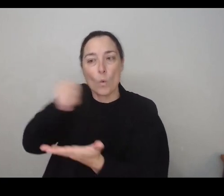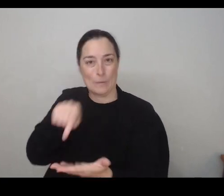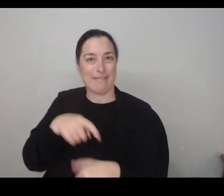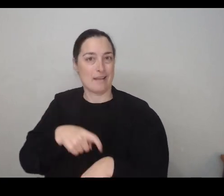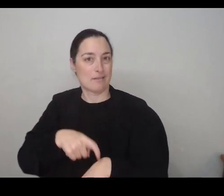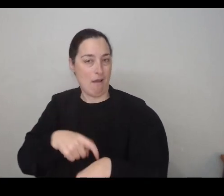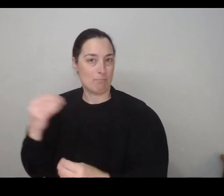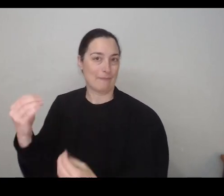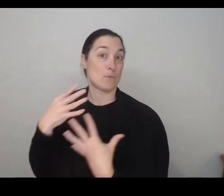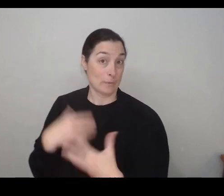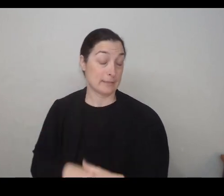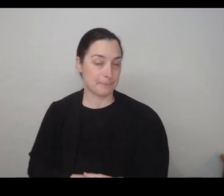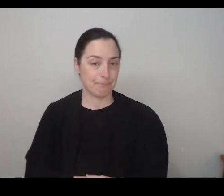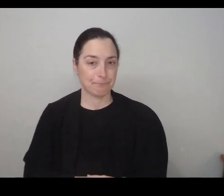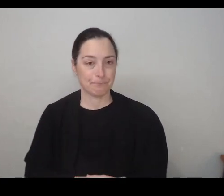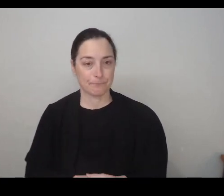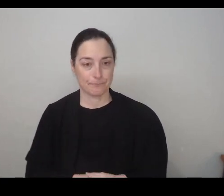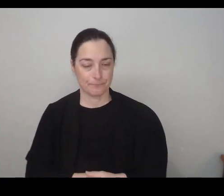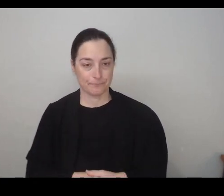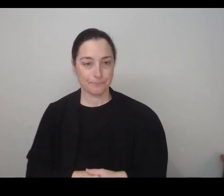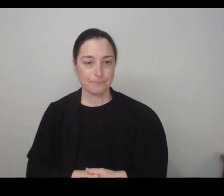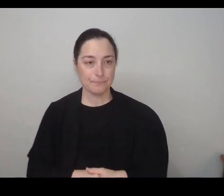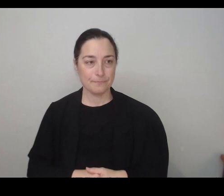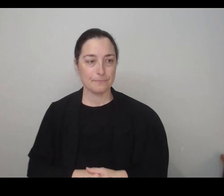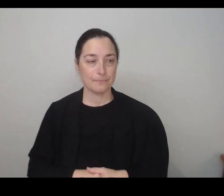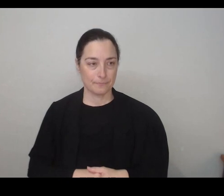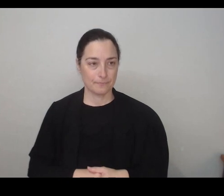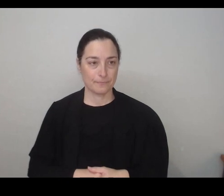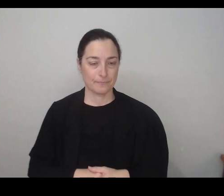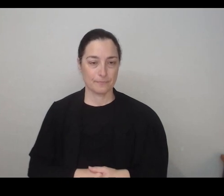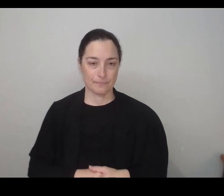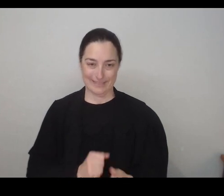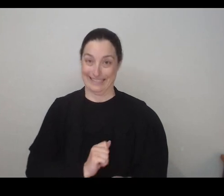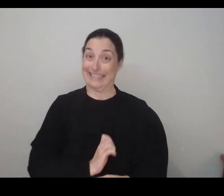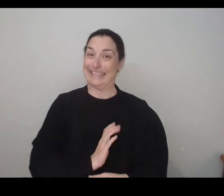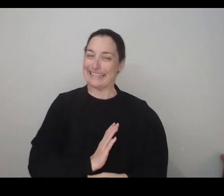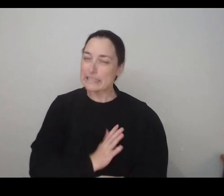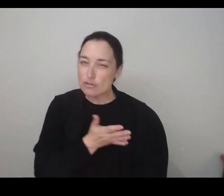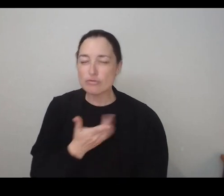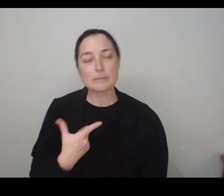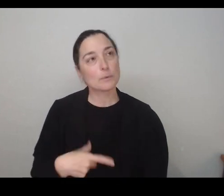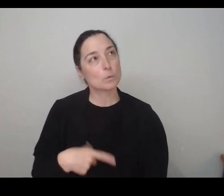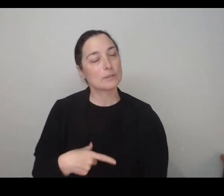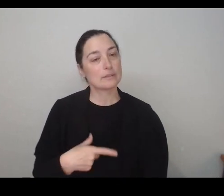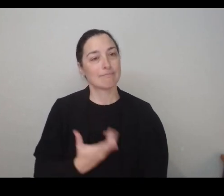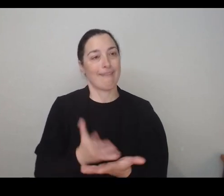And what is interesting is to see that we have Puvis de Chavannes, we have Degas, but it's the way it was hanged, I would say,